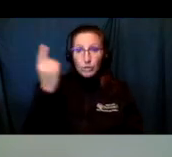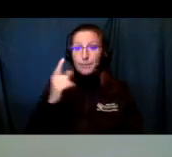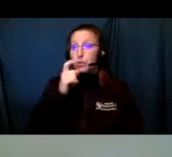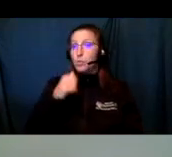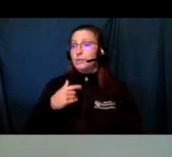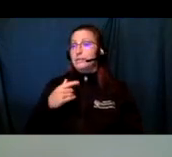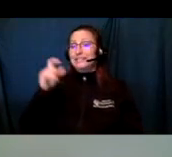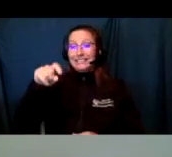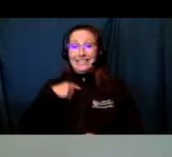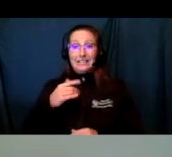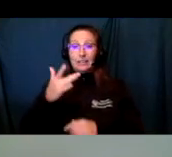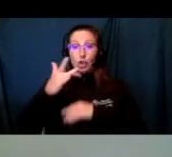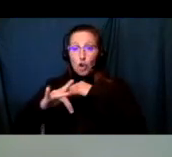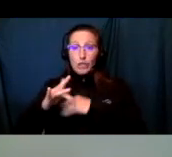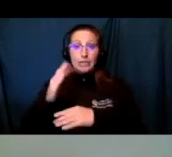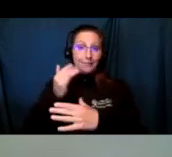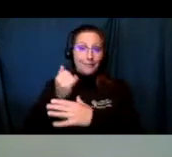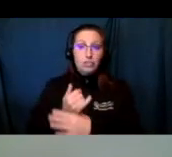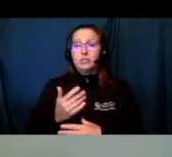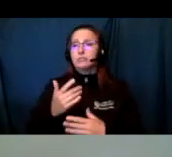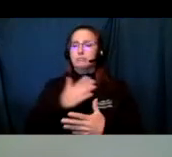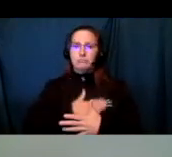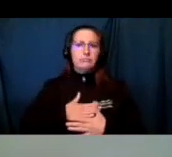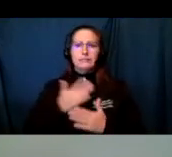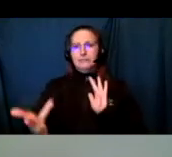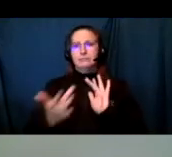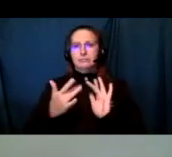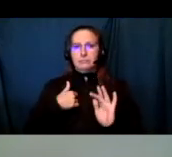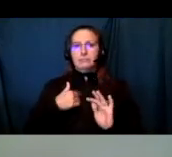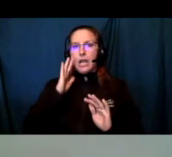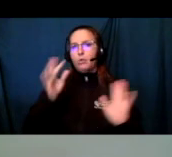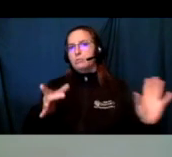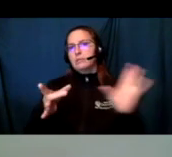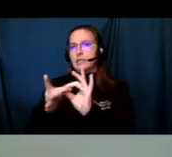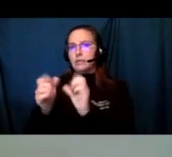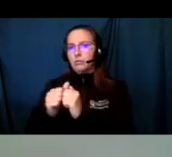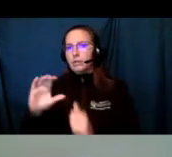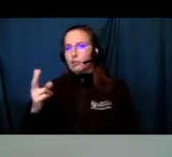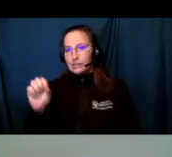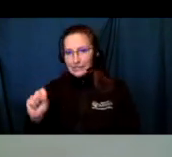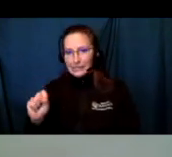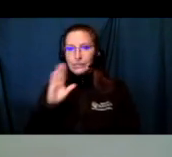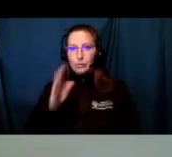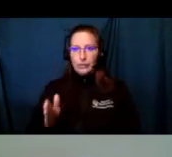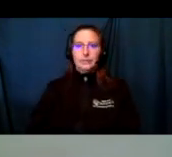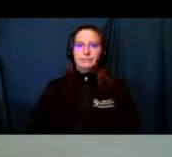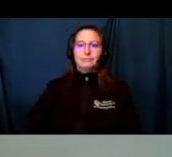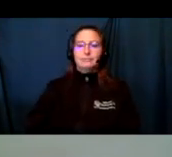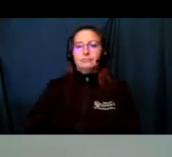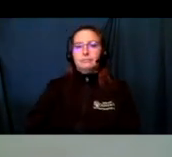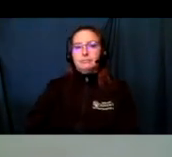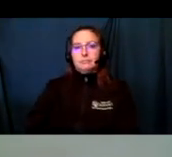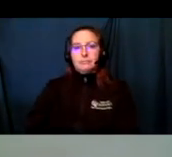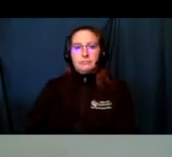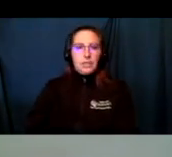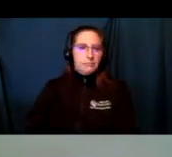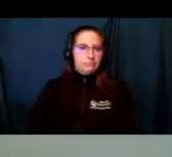about a family, you can go ahead and contact me and I'll connect you with Chris.